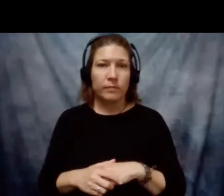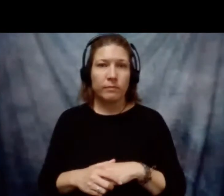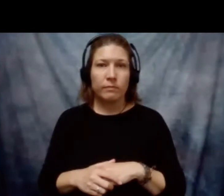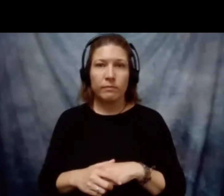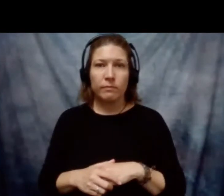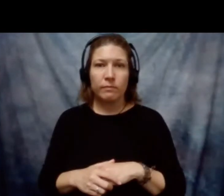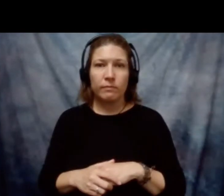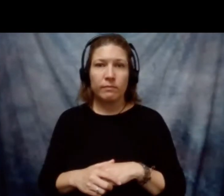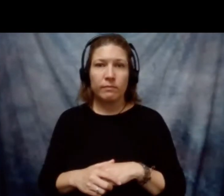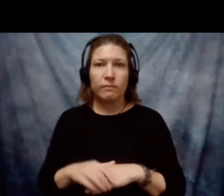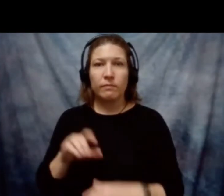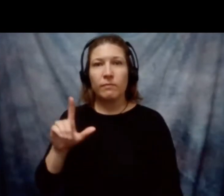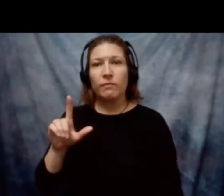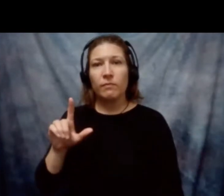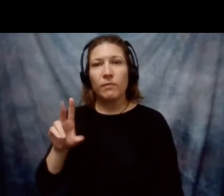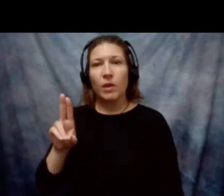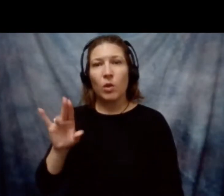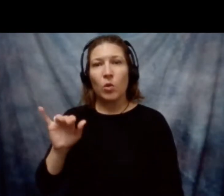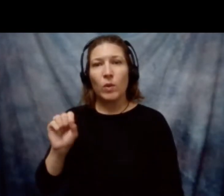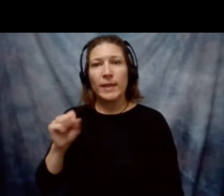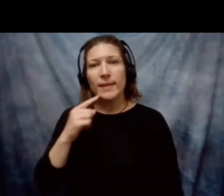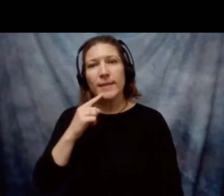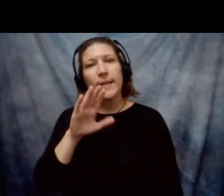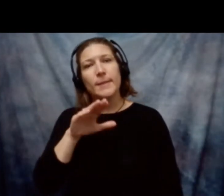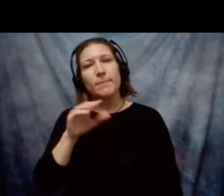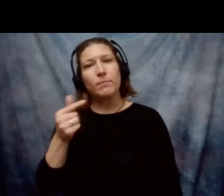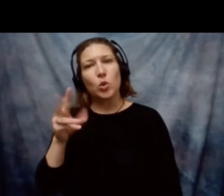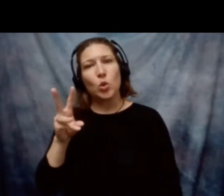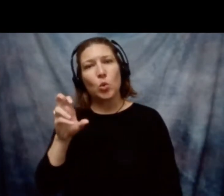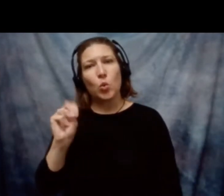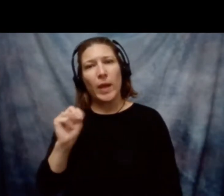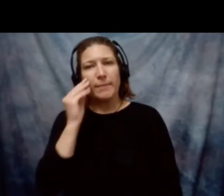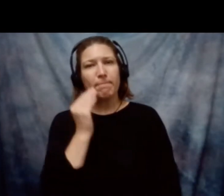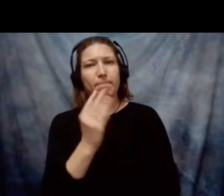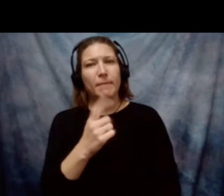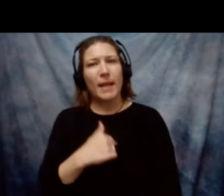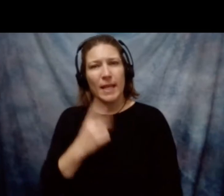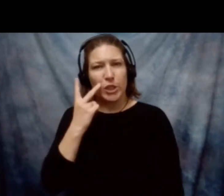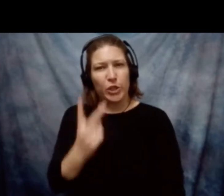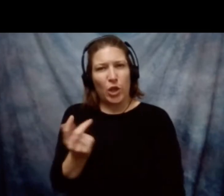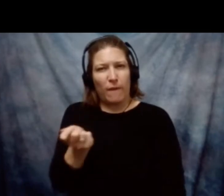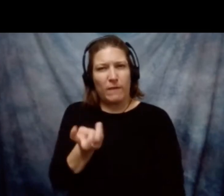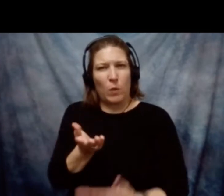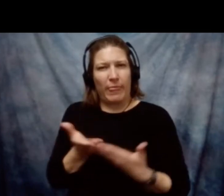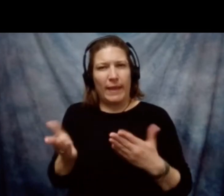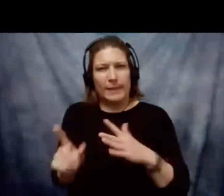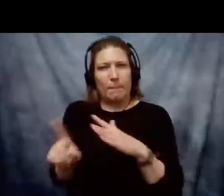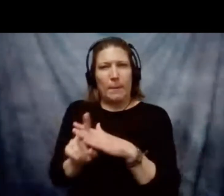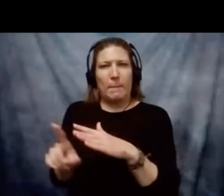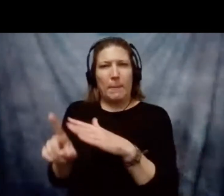hey gwen let's see um i there was a couple things here um it's i think that what you were first